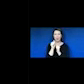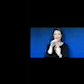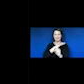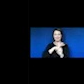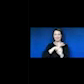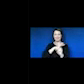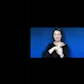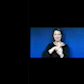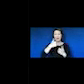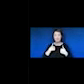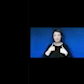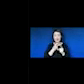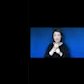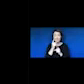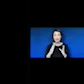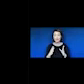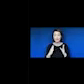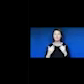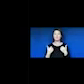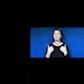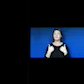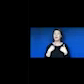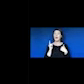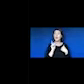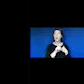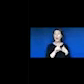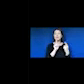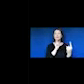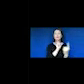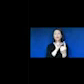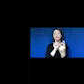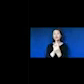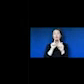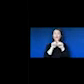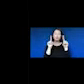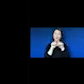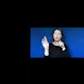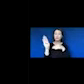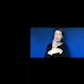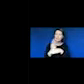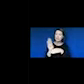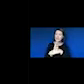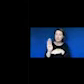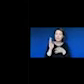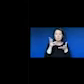went out and met with different businesses and talked to them about what duties were